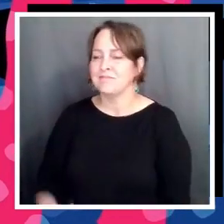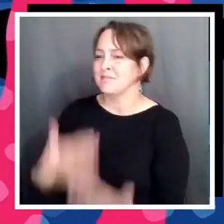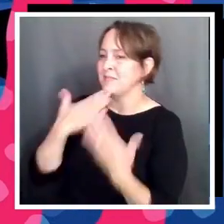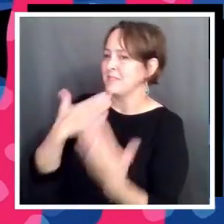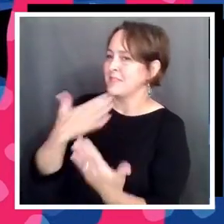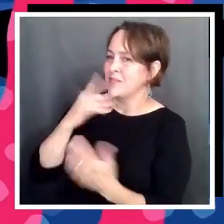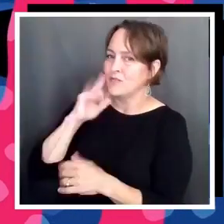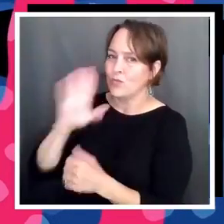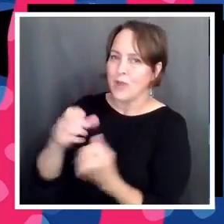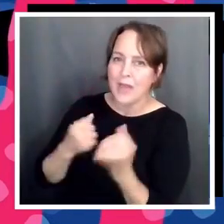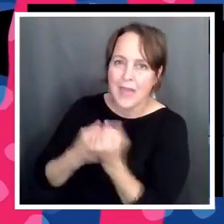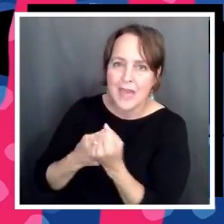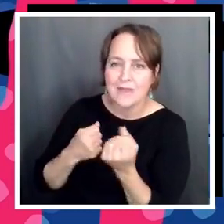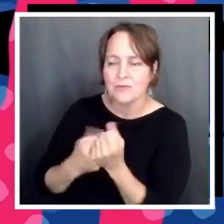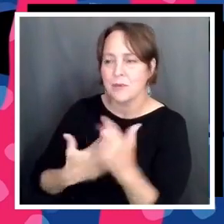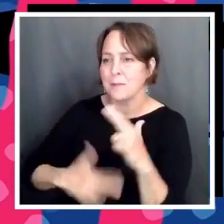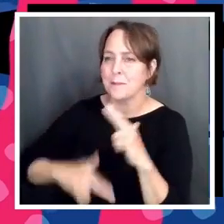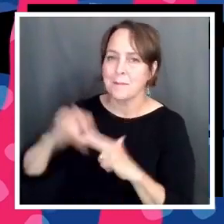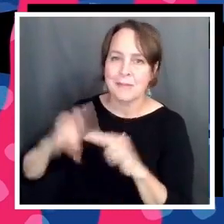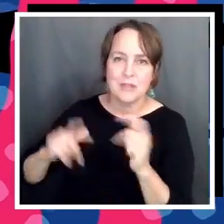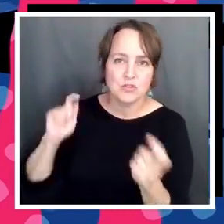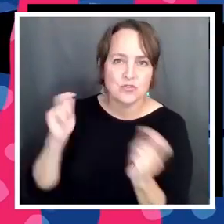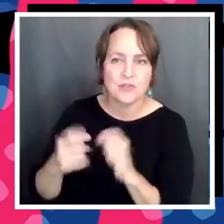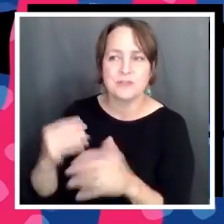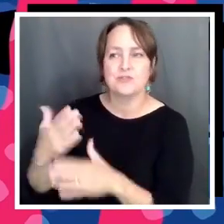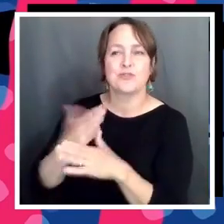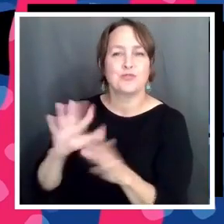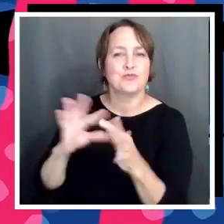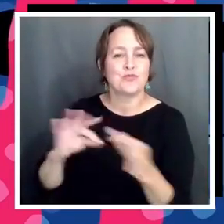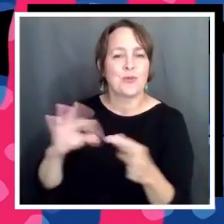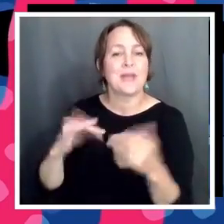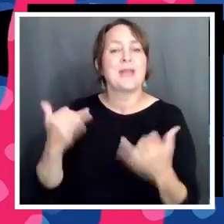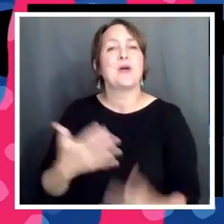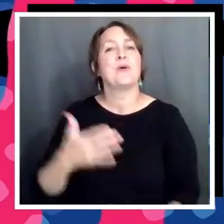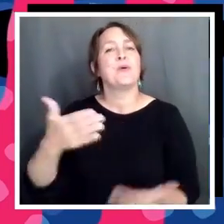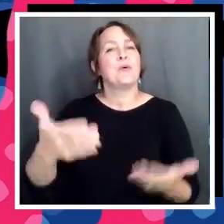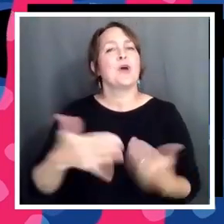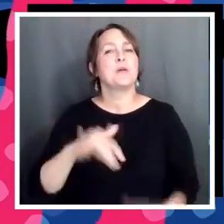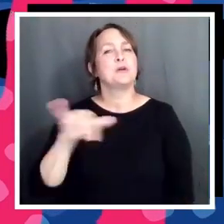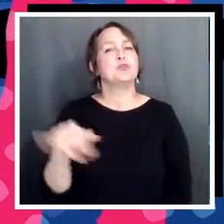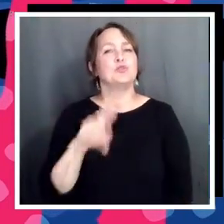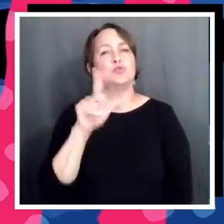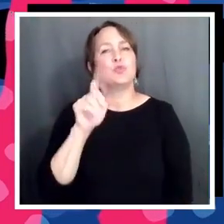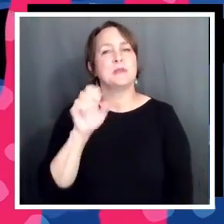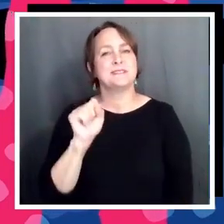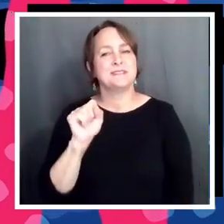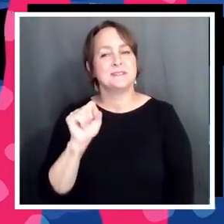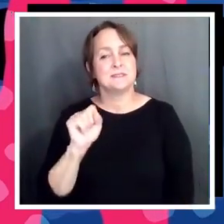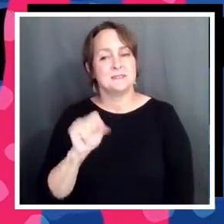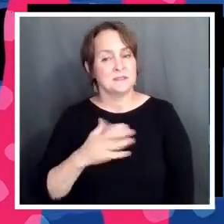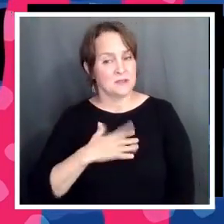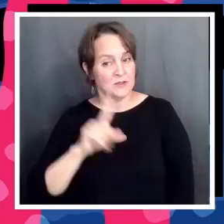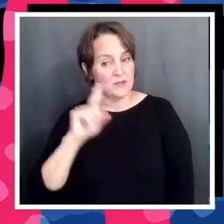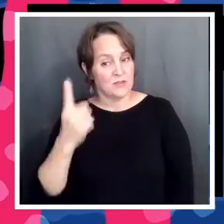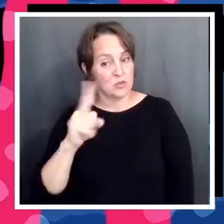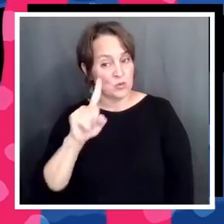THANK YOU.